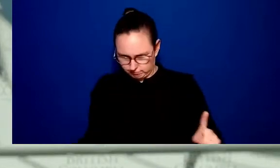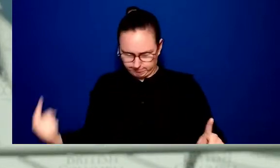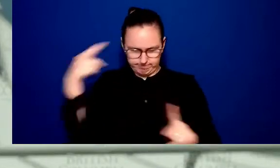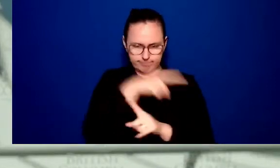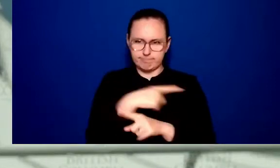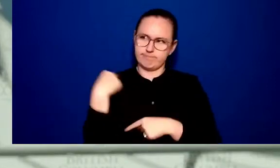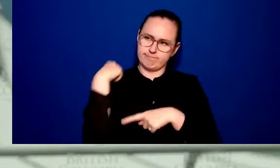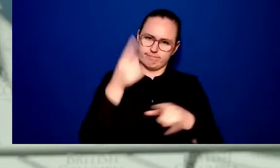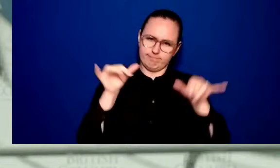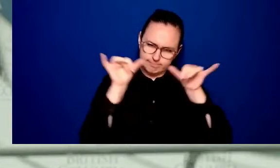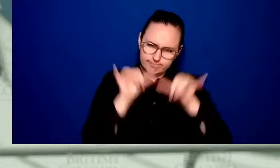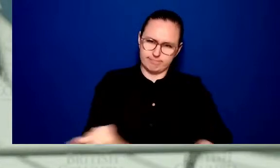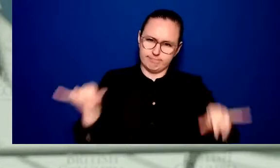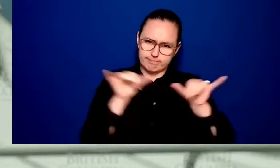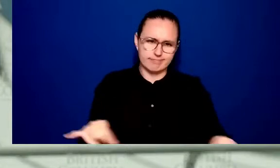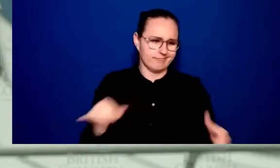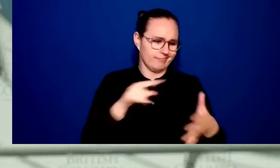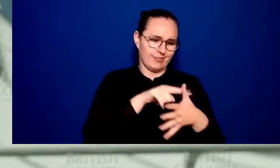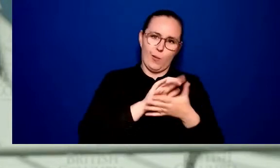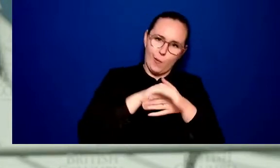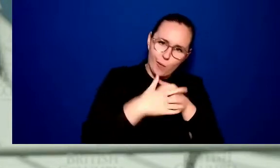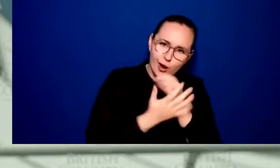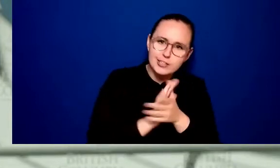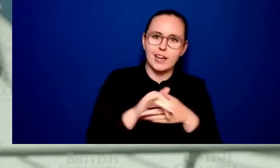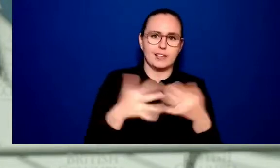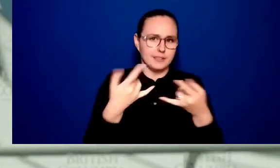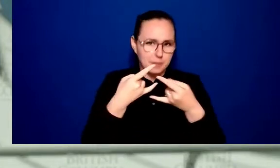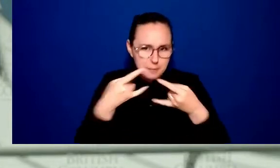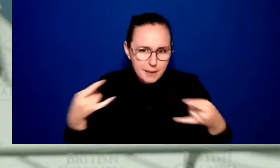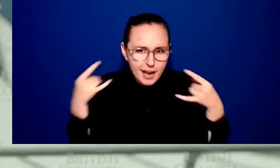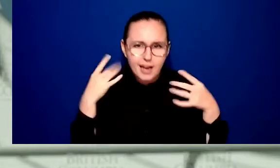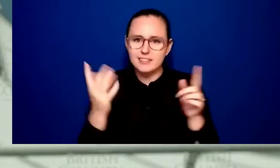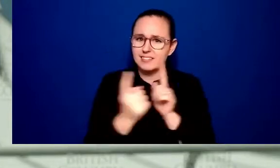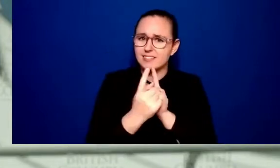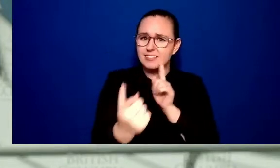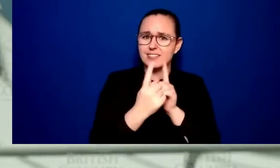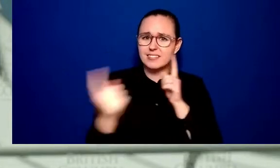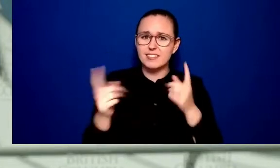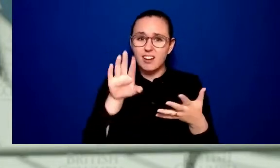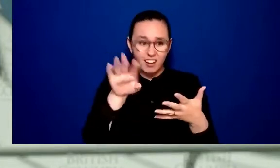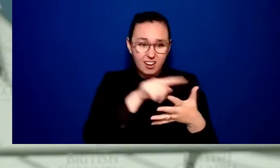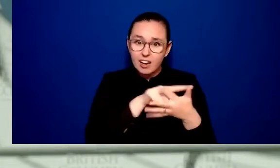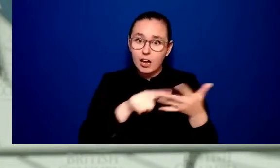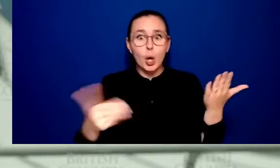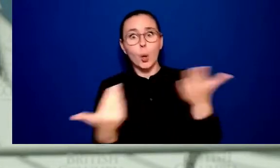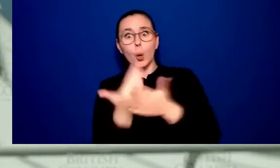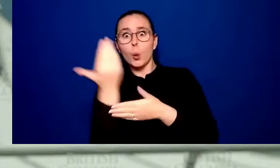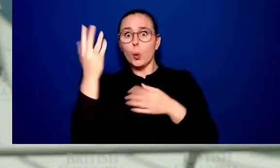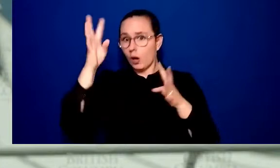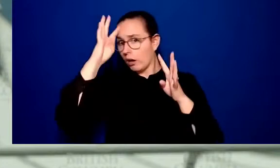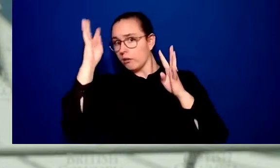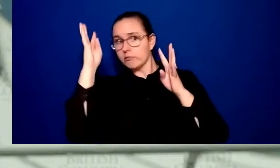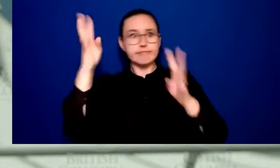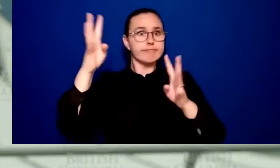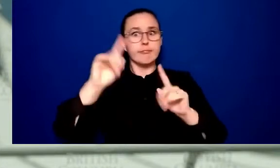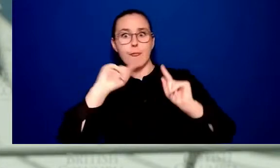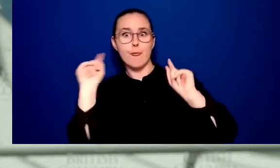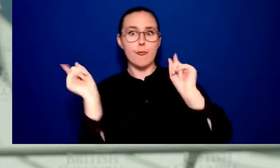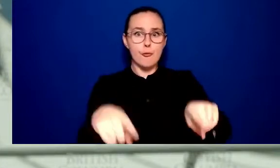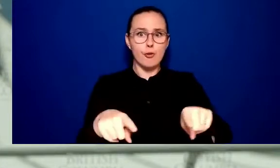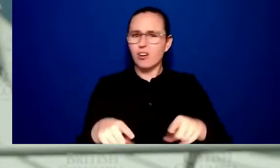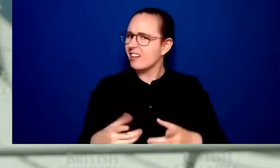new. But we know it works. And